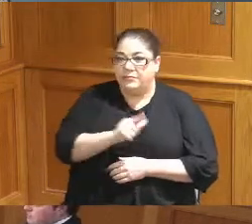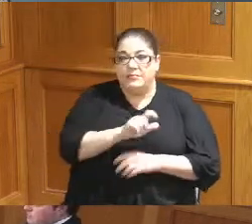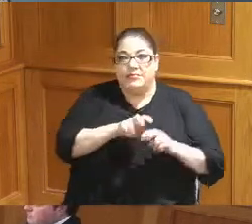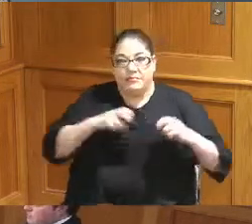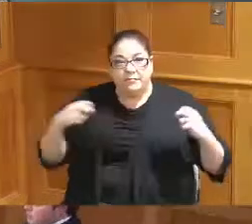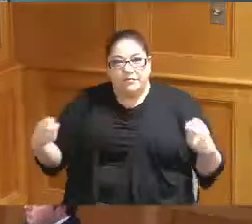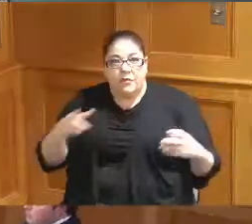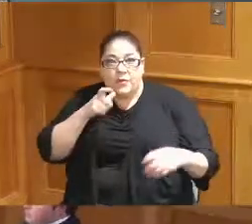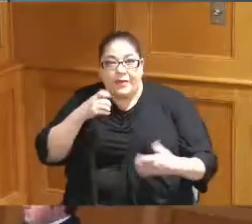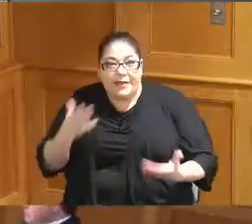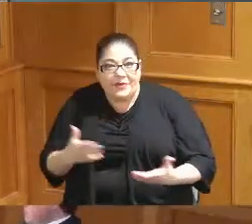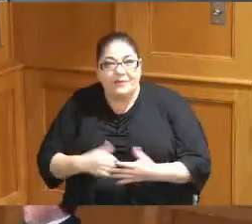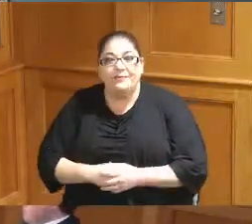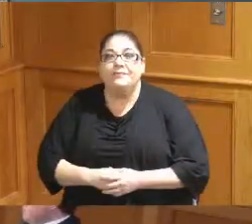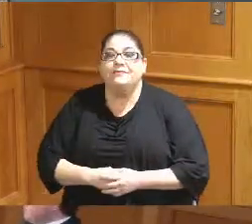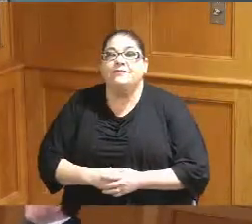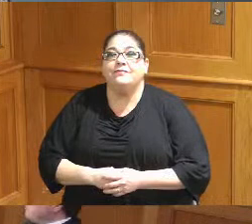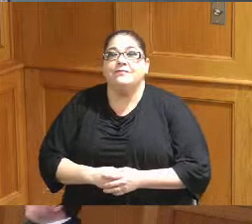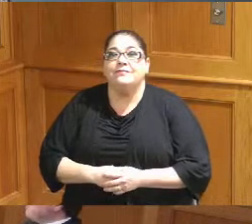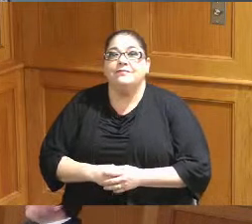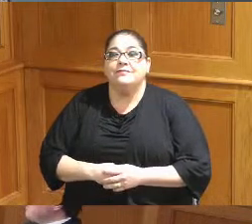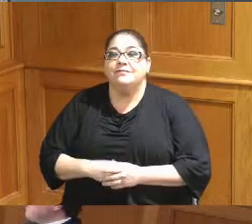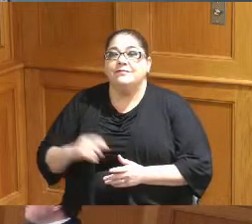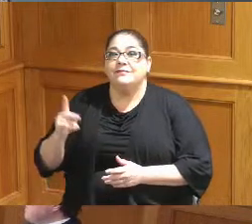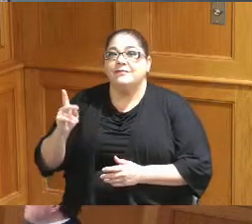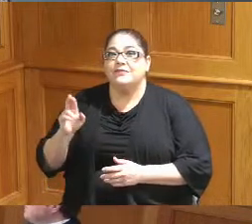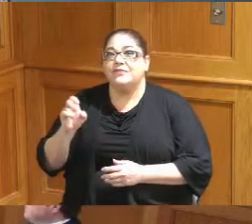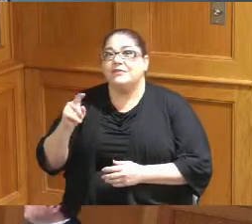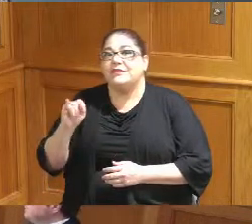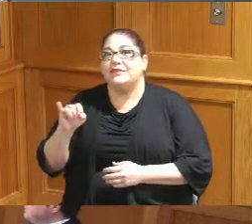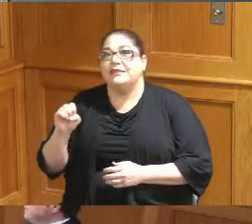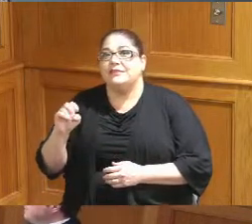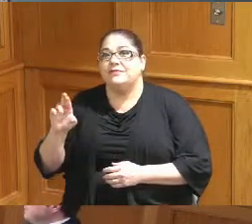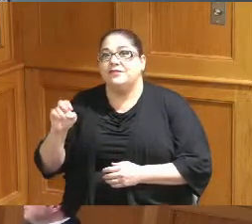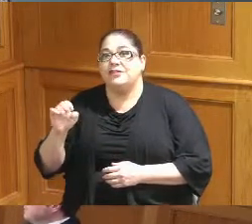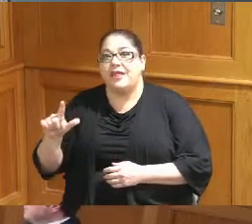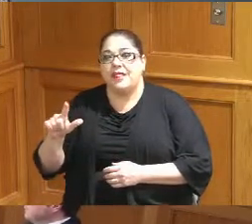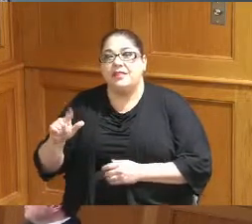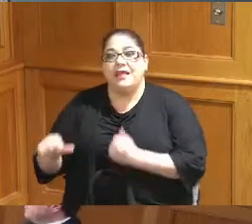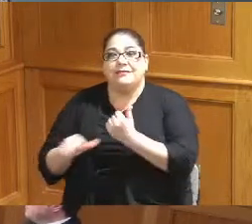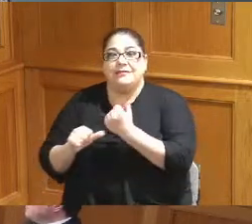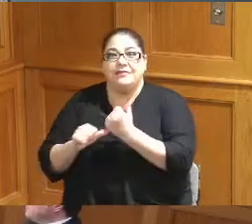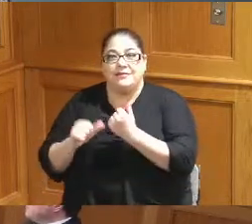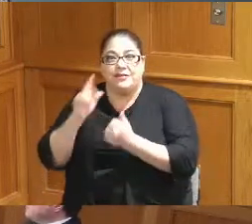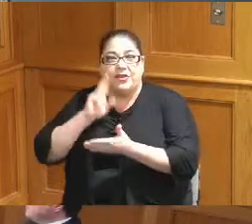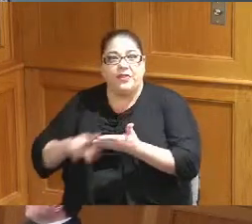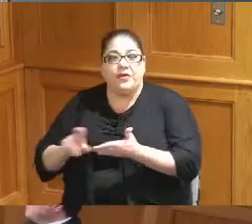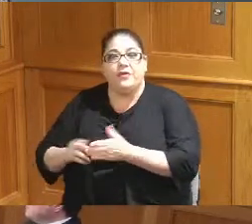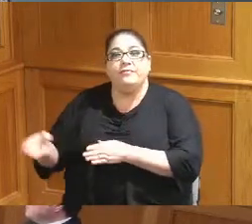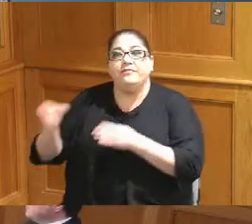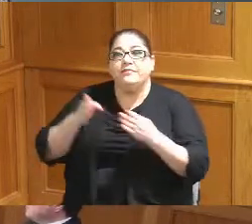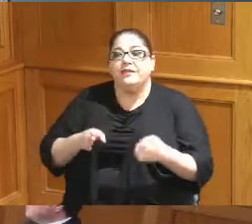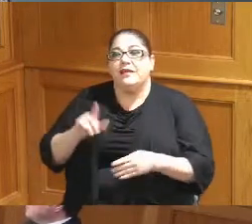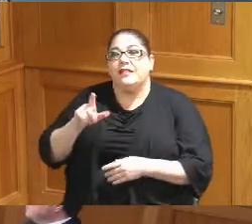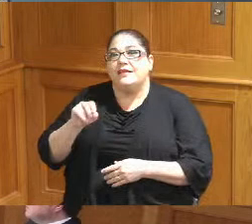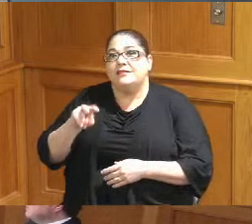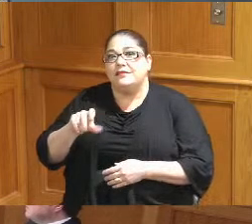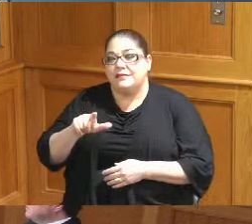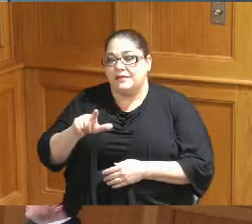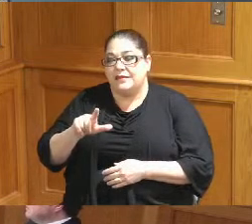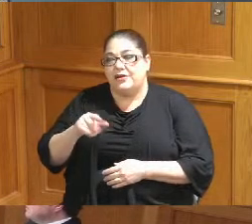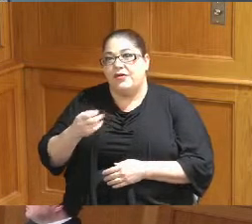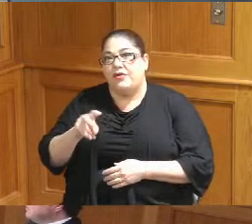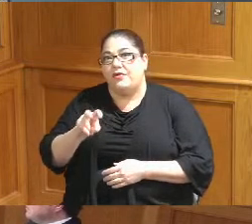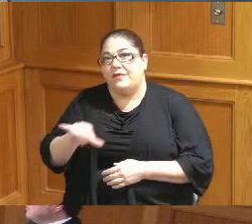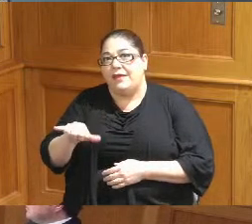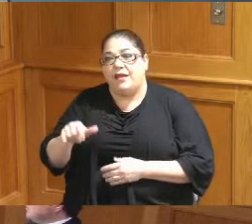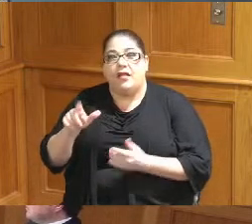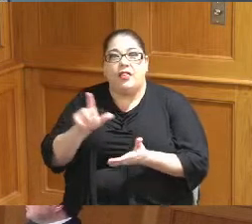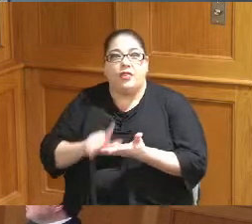Kristie Rechel Assistant Clerk Leslie Hervey Clerk to the Board Stephanie Summerow Dumas Commissioner